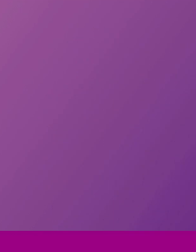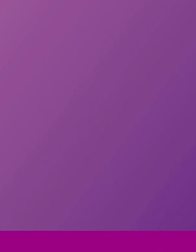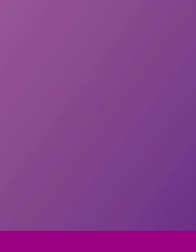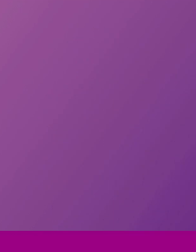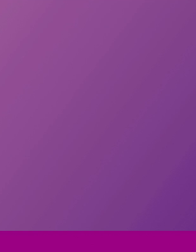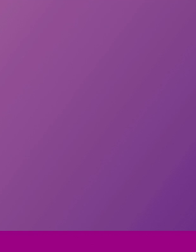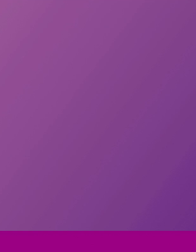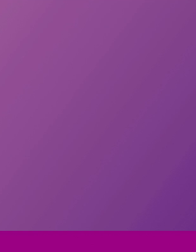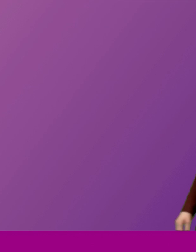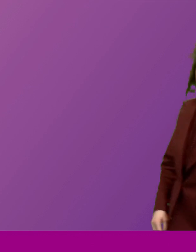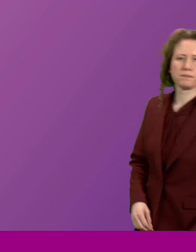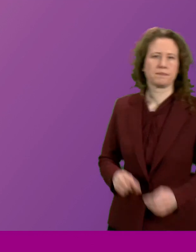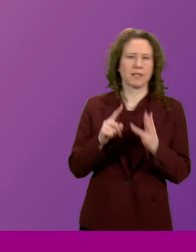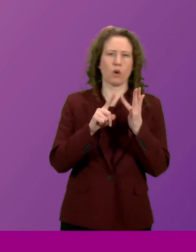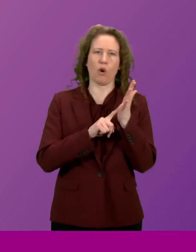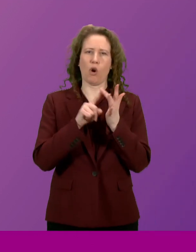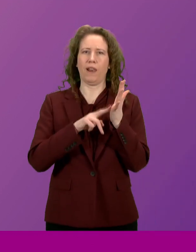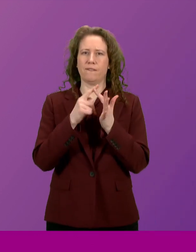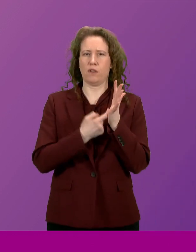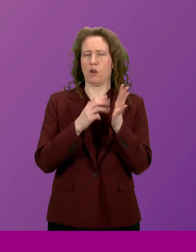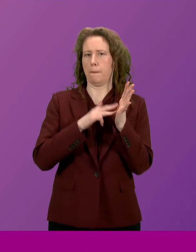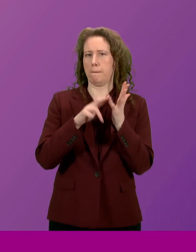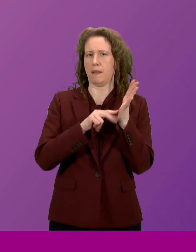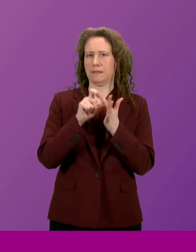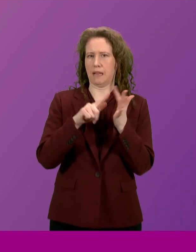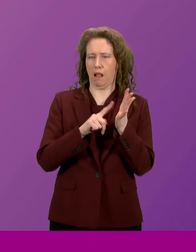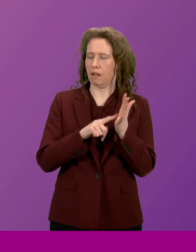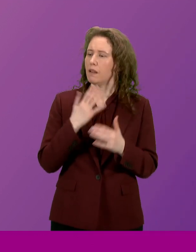I recognise the First Minister’s personal commitment to the project. Will he go one